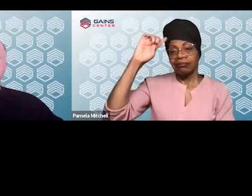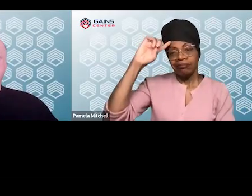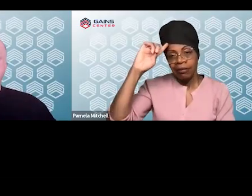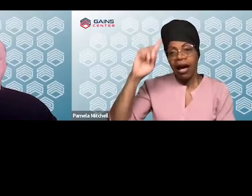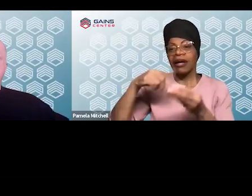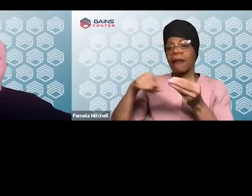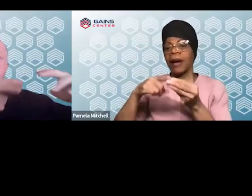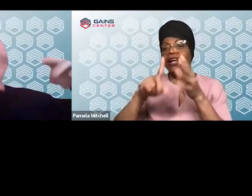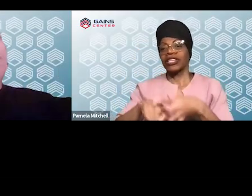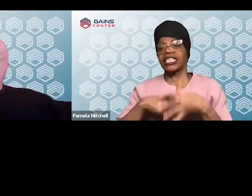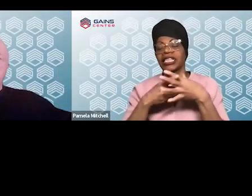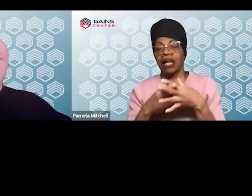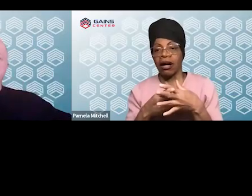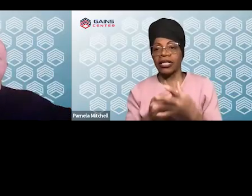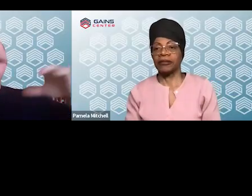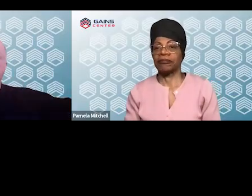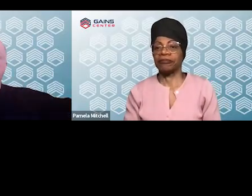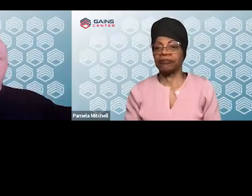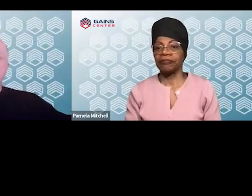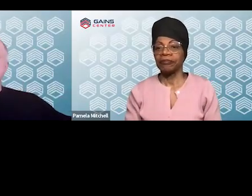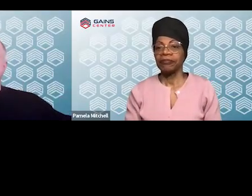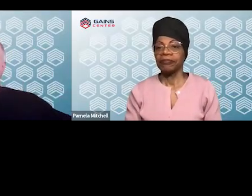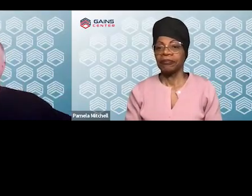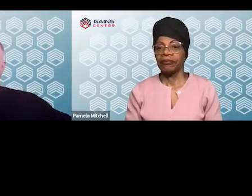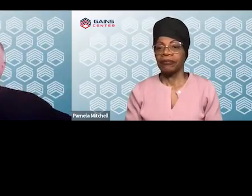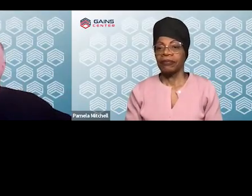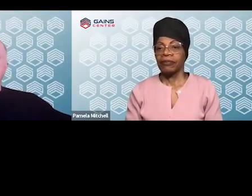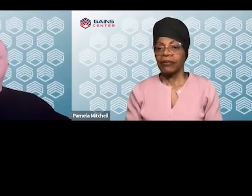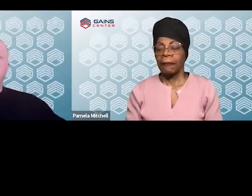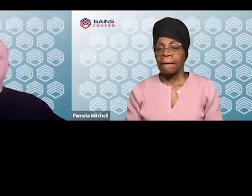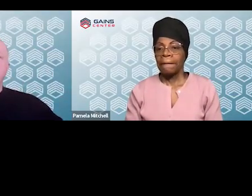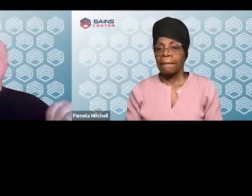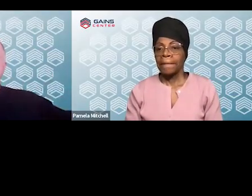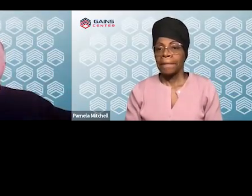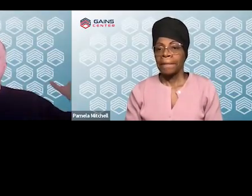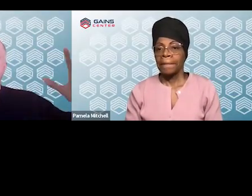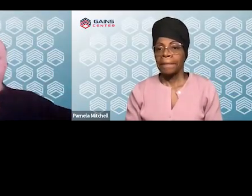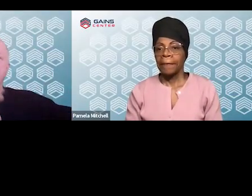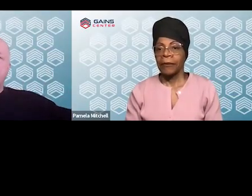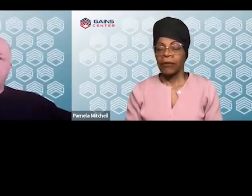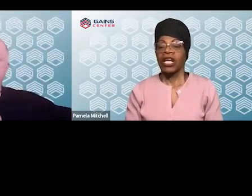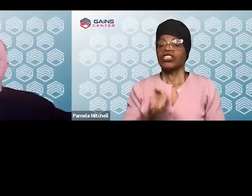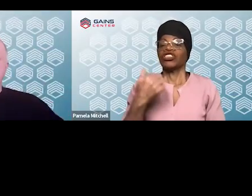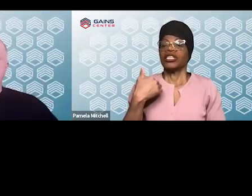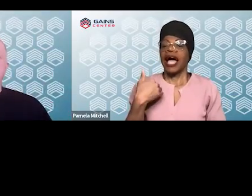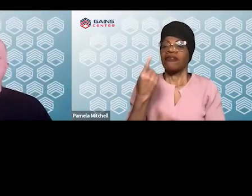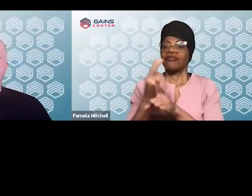It does take the right judicial environment for judges who are willing to give this a try